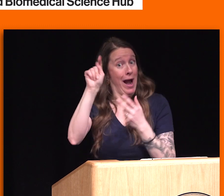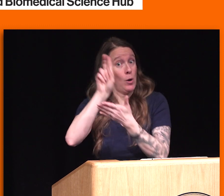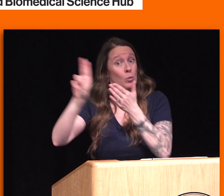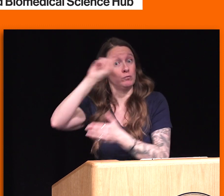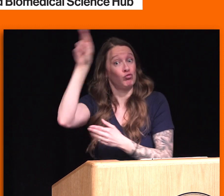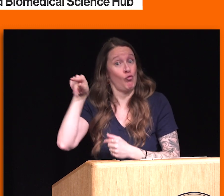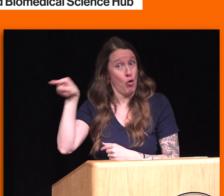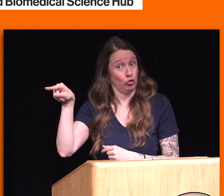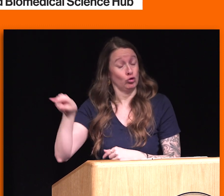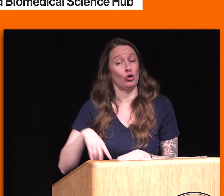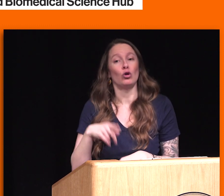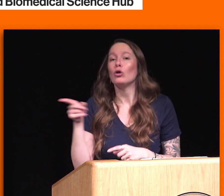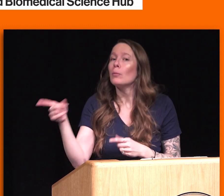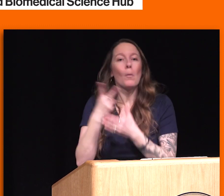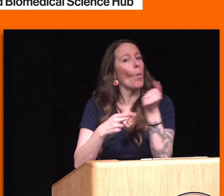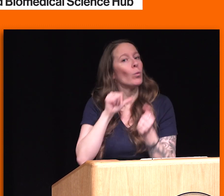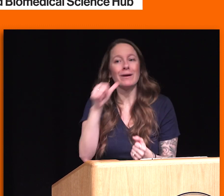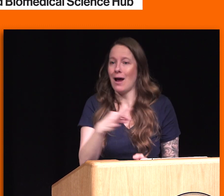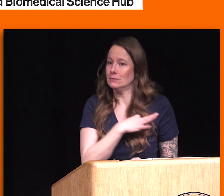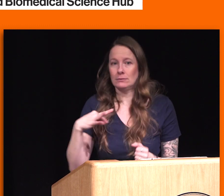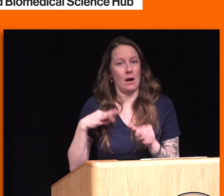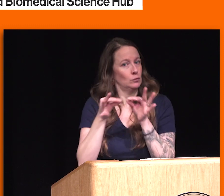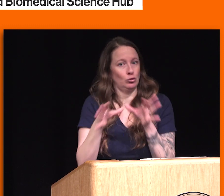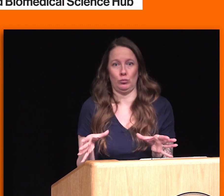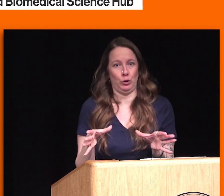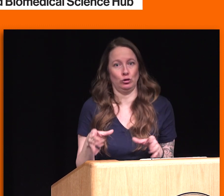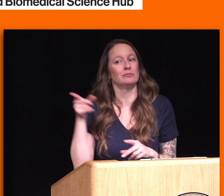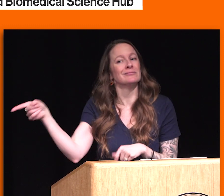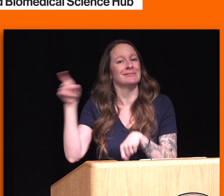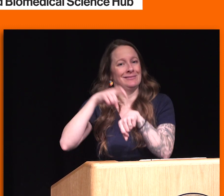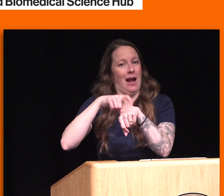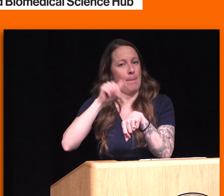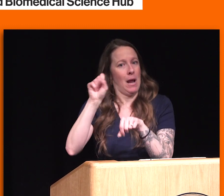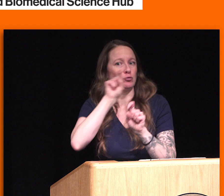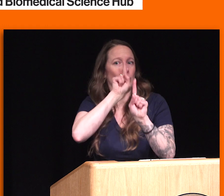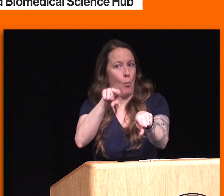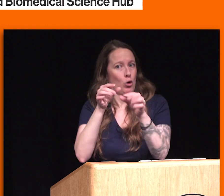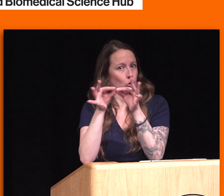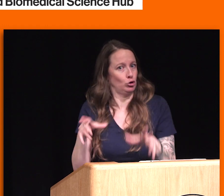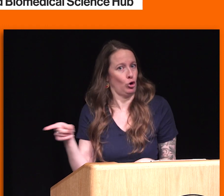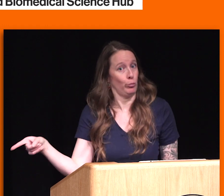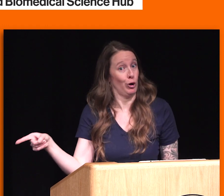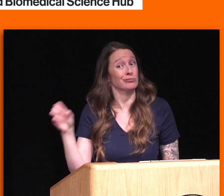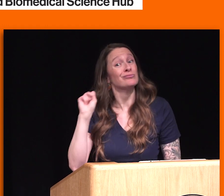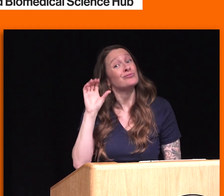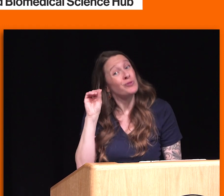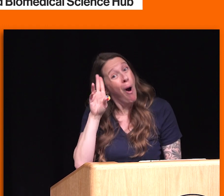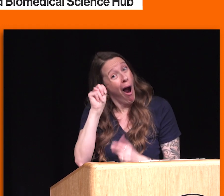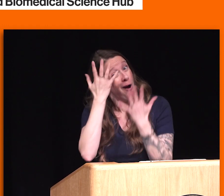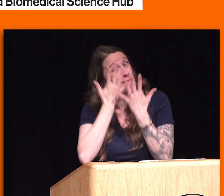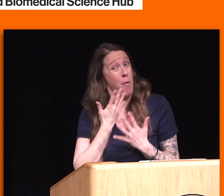For me, I had two designated interpreters at the U of R. Both of them were not staff interpreters. They were Time-As-Reported.